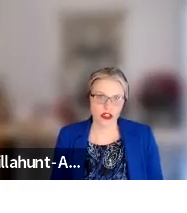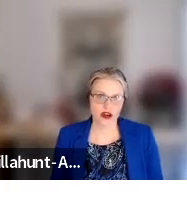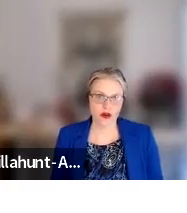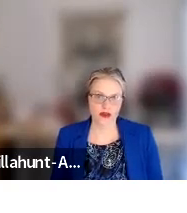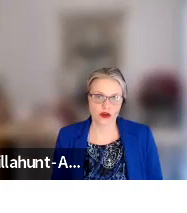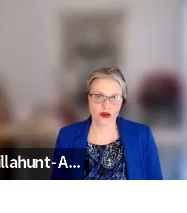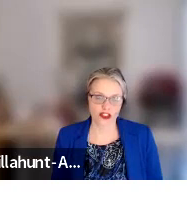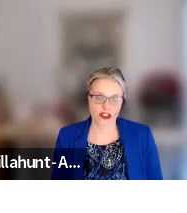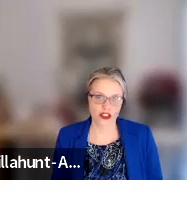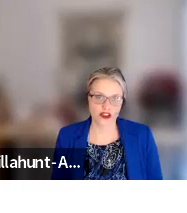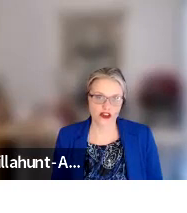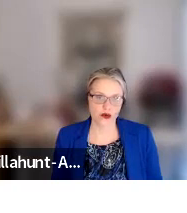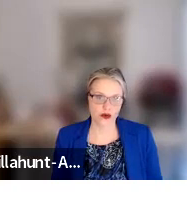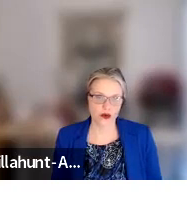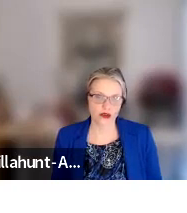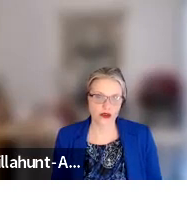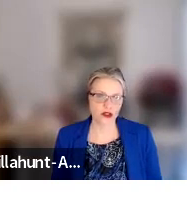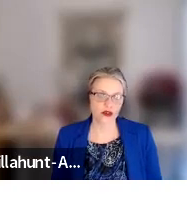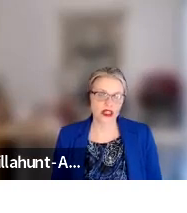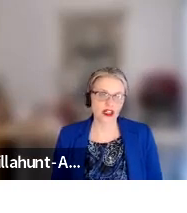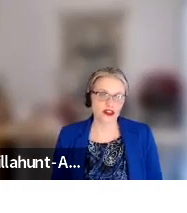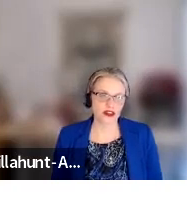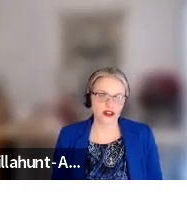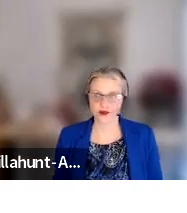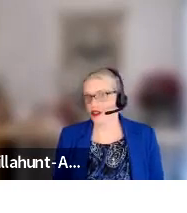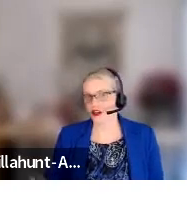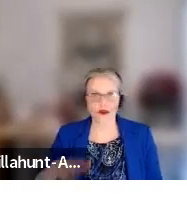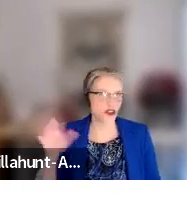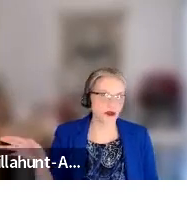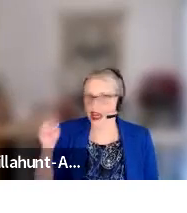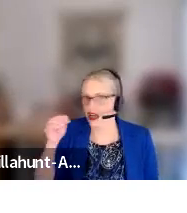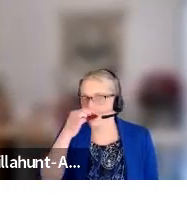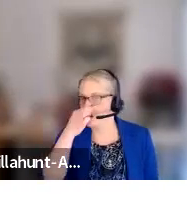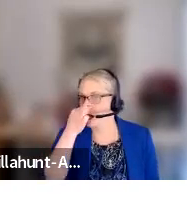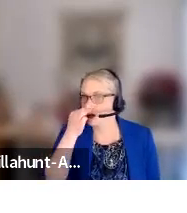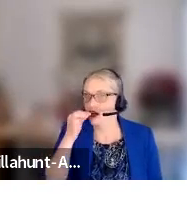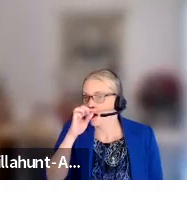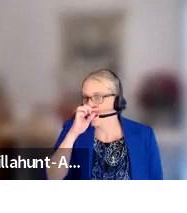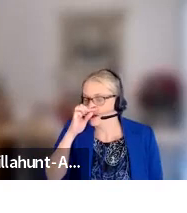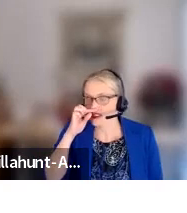Then, you've got motor vehicle crashes, gunshot wounds, sports related injuries. There's a big, you know, to do with the NFL now.